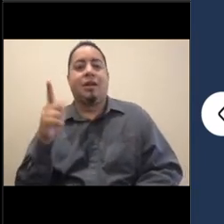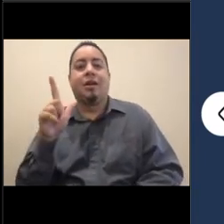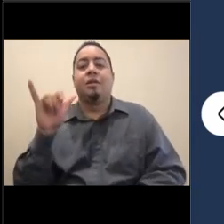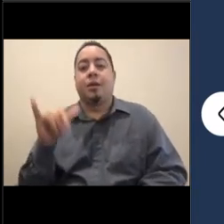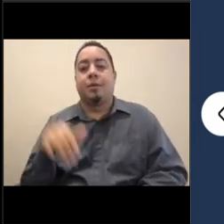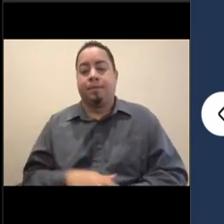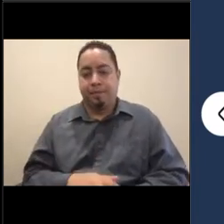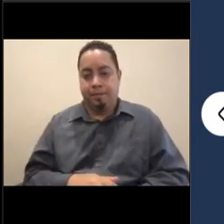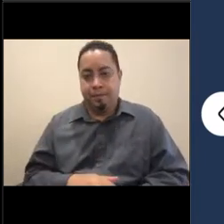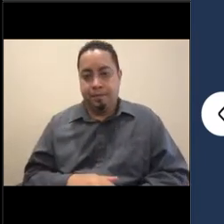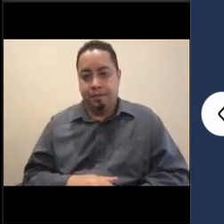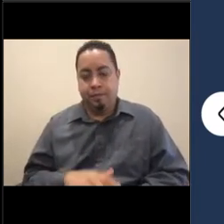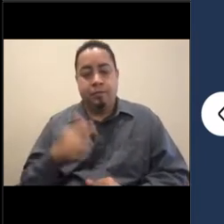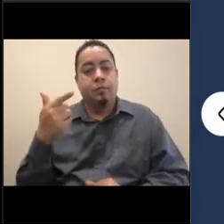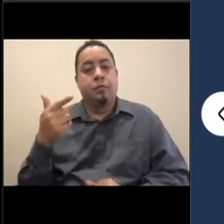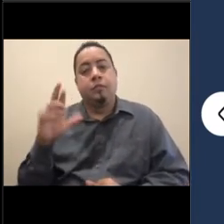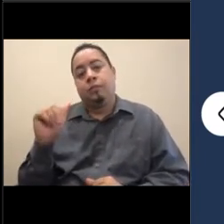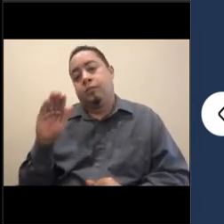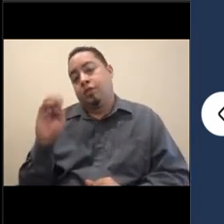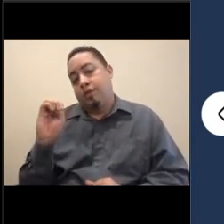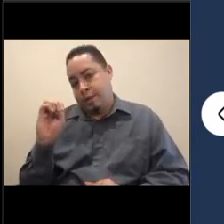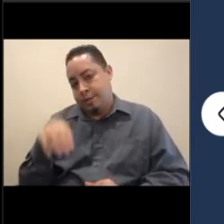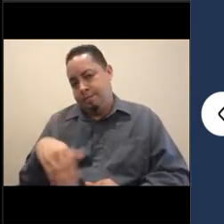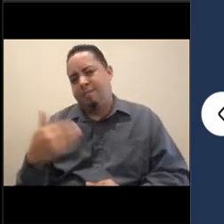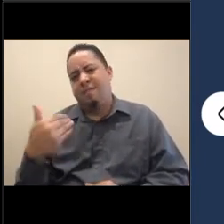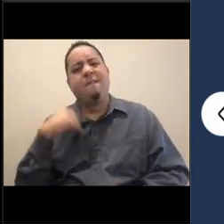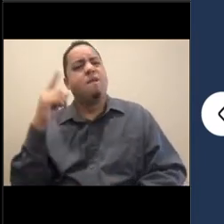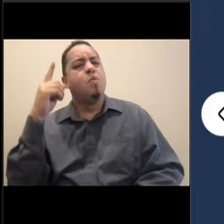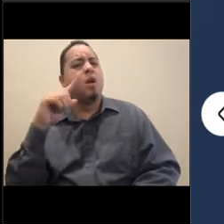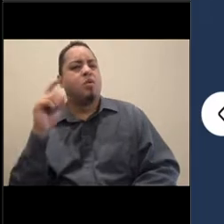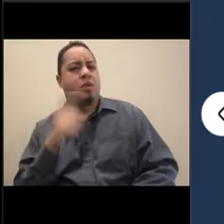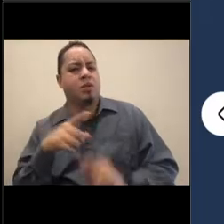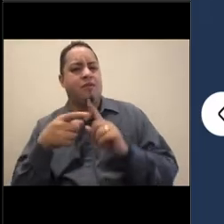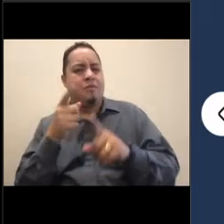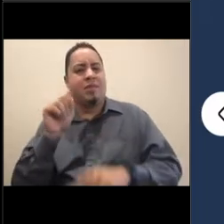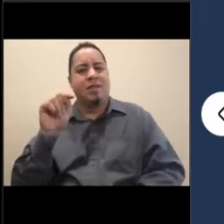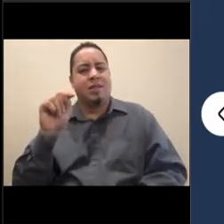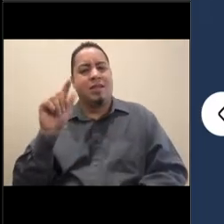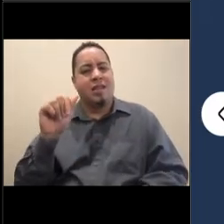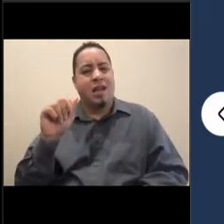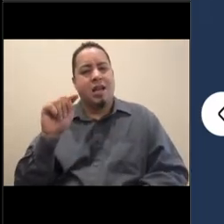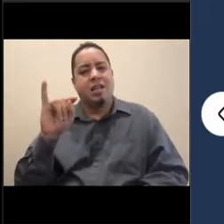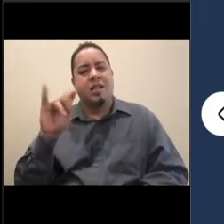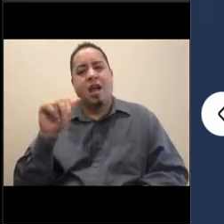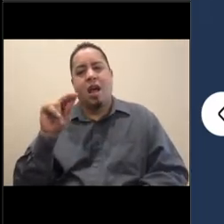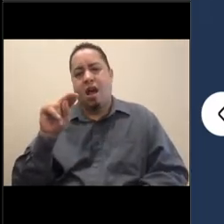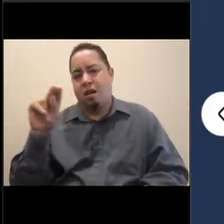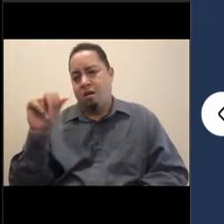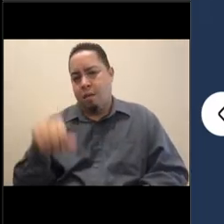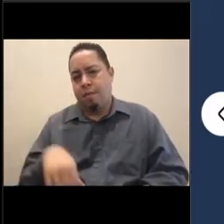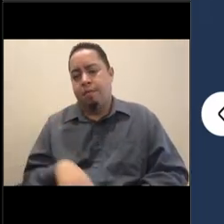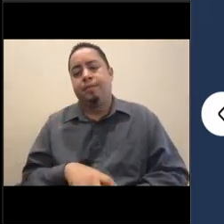[Grace] So this is grace in the chat box. We did have one question come in from Katya, and you may have already answered this, but is it a...